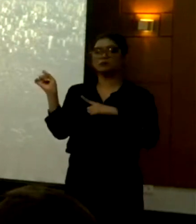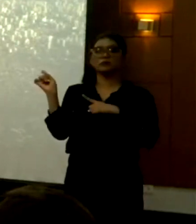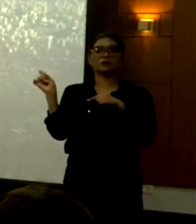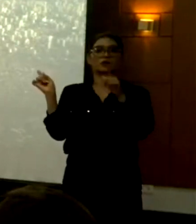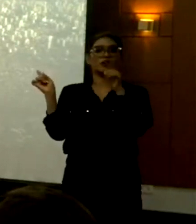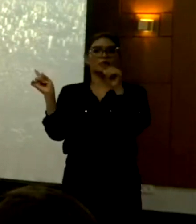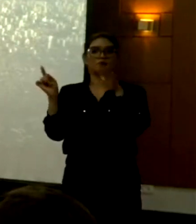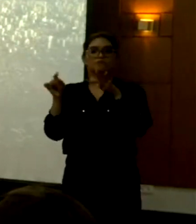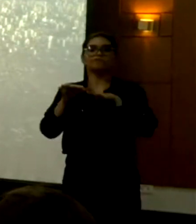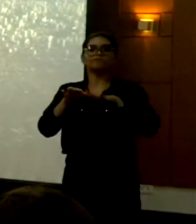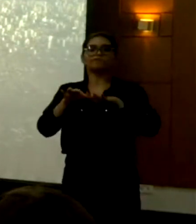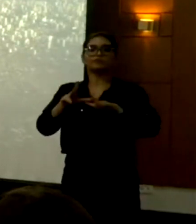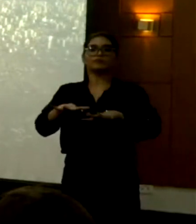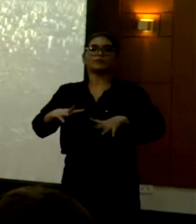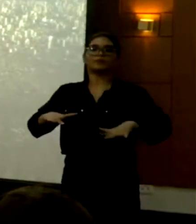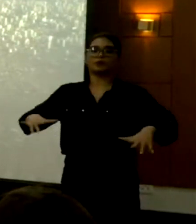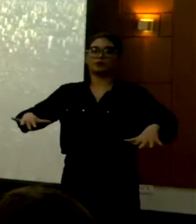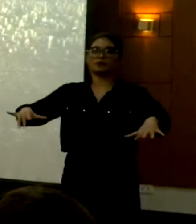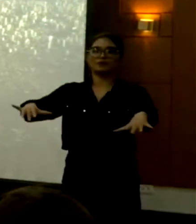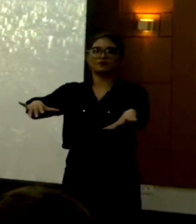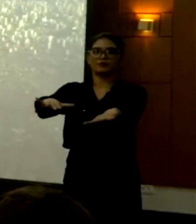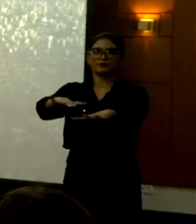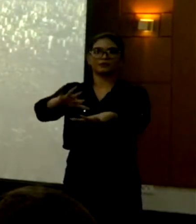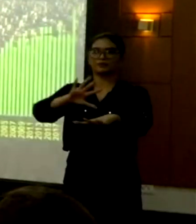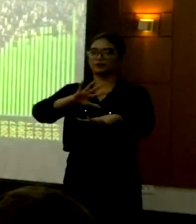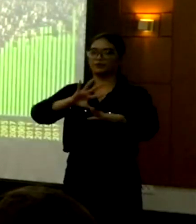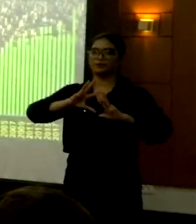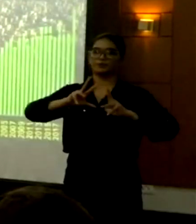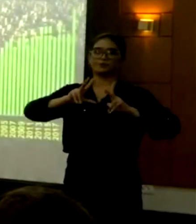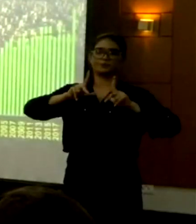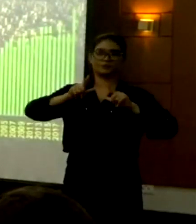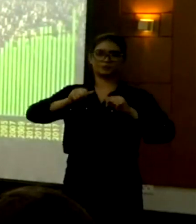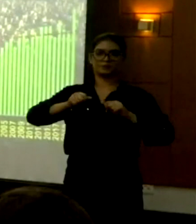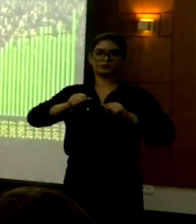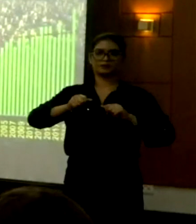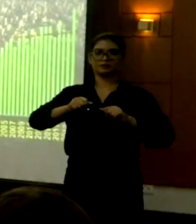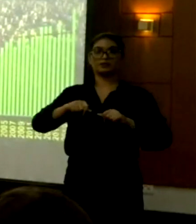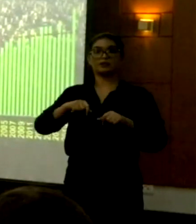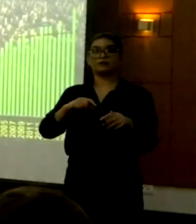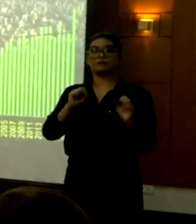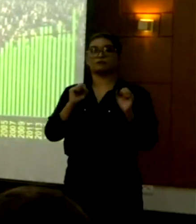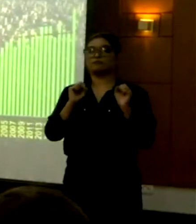by Guajará Bay and this is an effect that can happen,